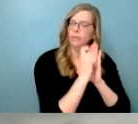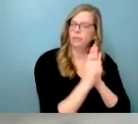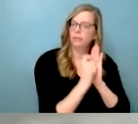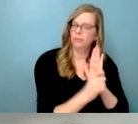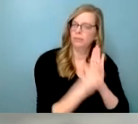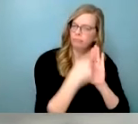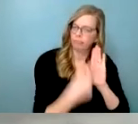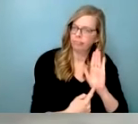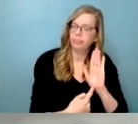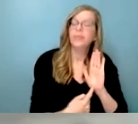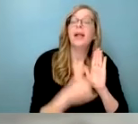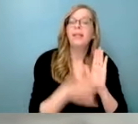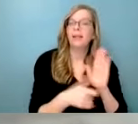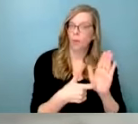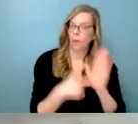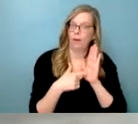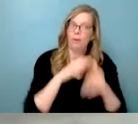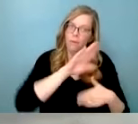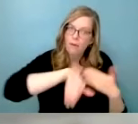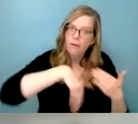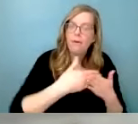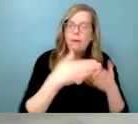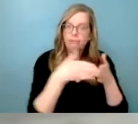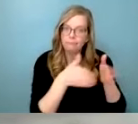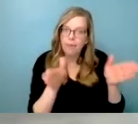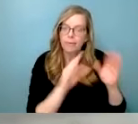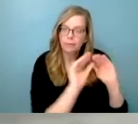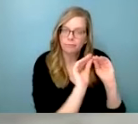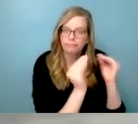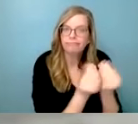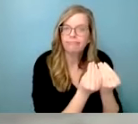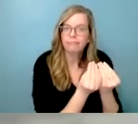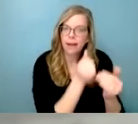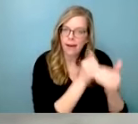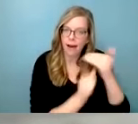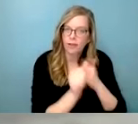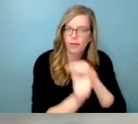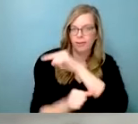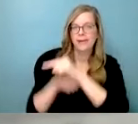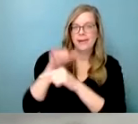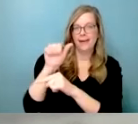developed by all public sector organizations under the accessibility for manitobans act